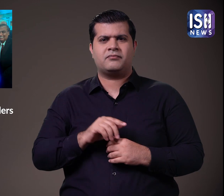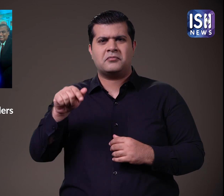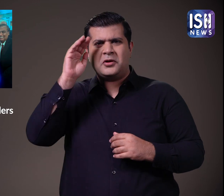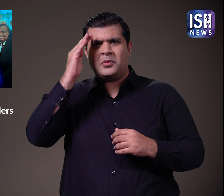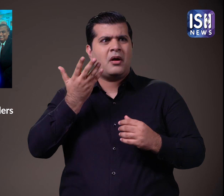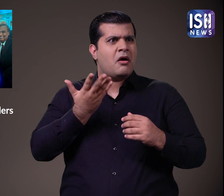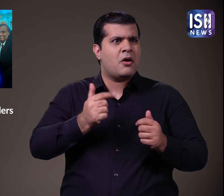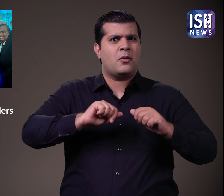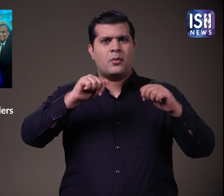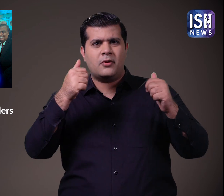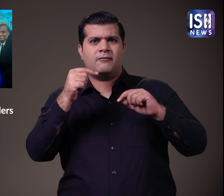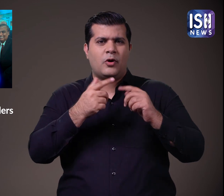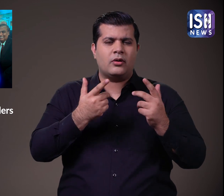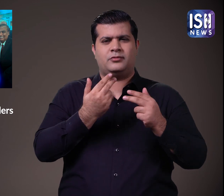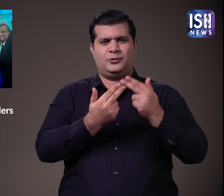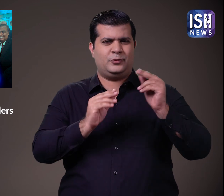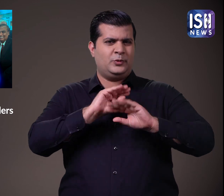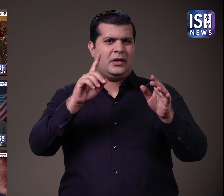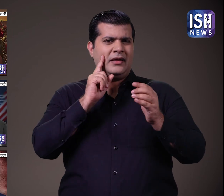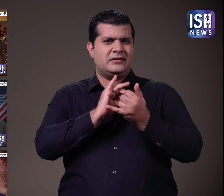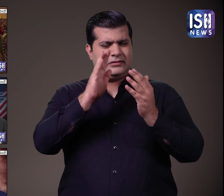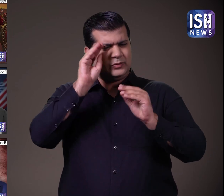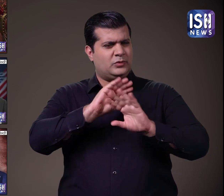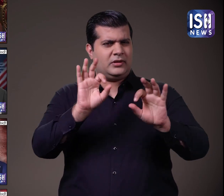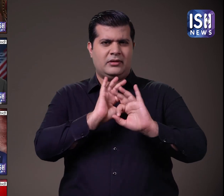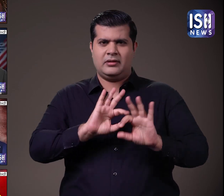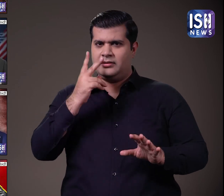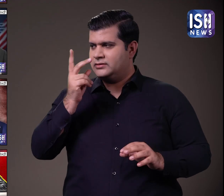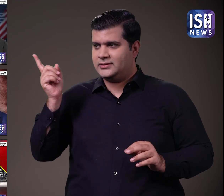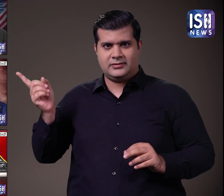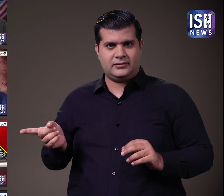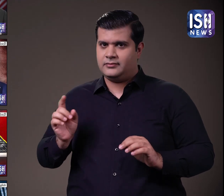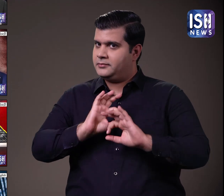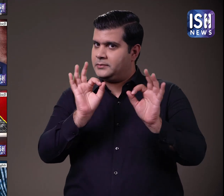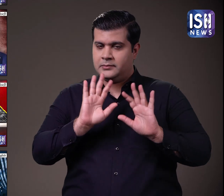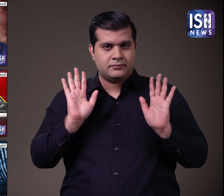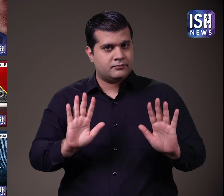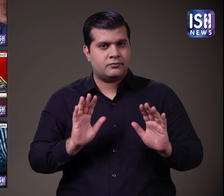ISH News had released video about the election and his victory. You can watch them here.